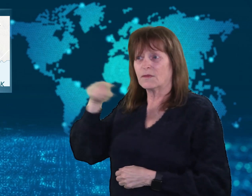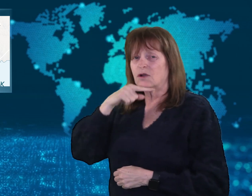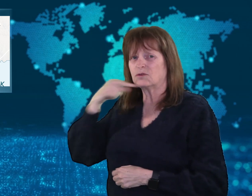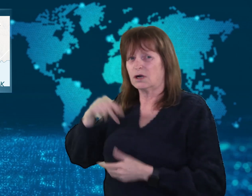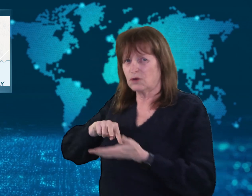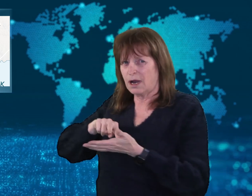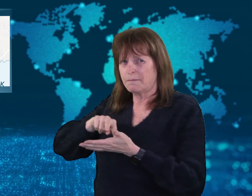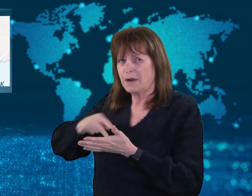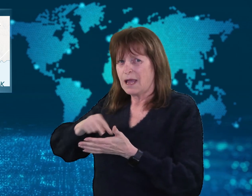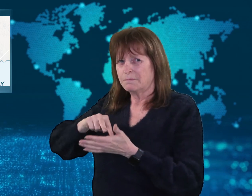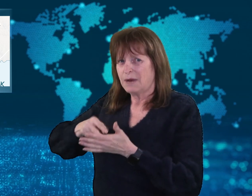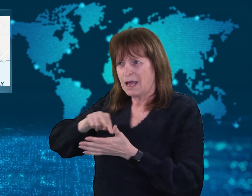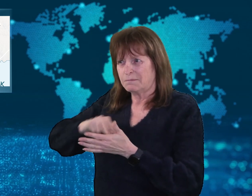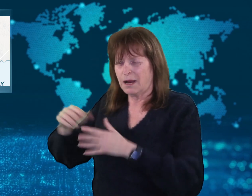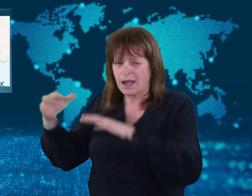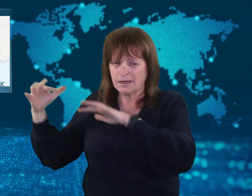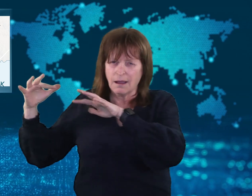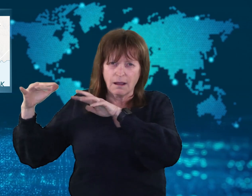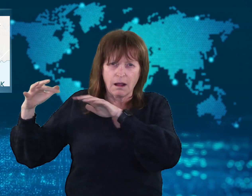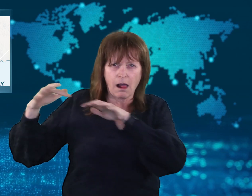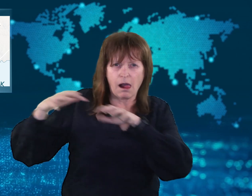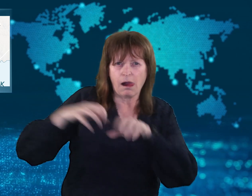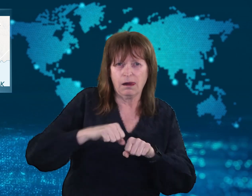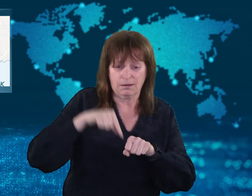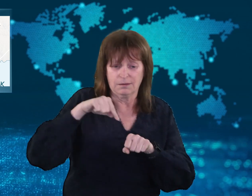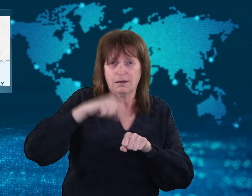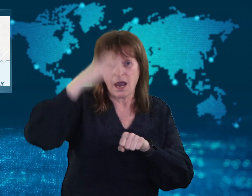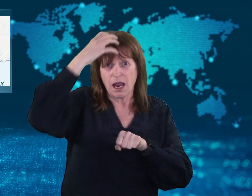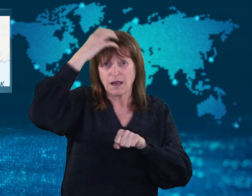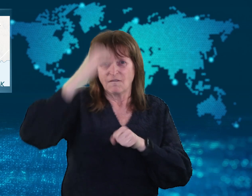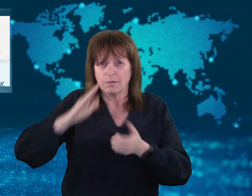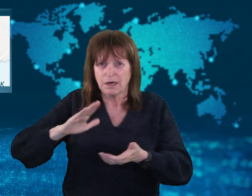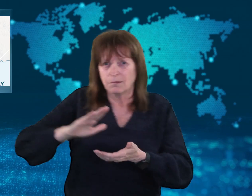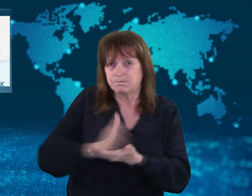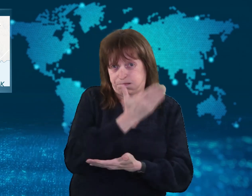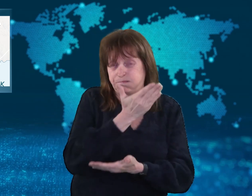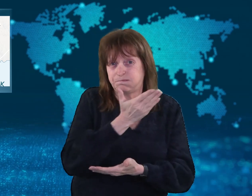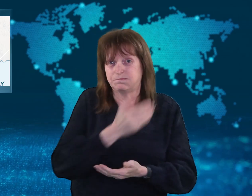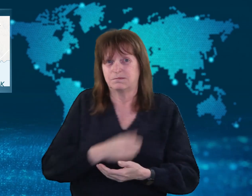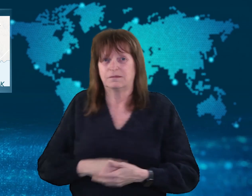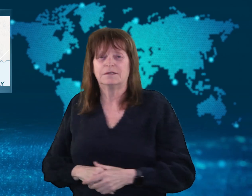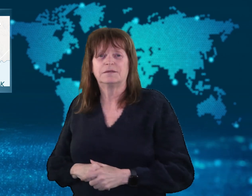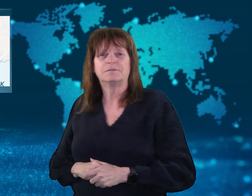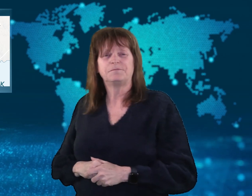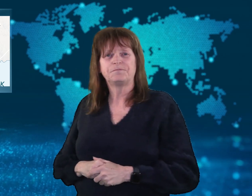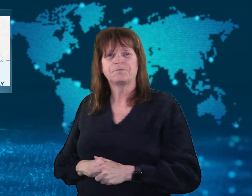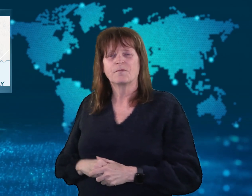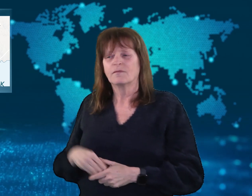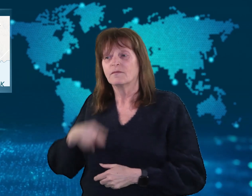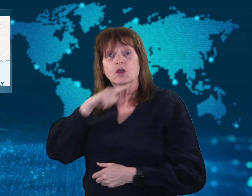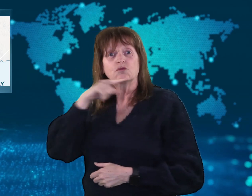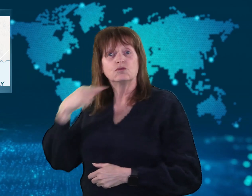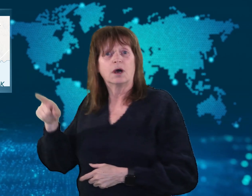They believe Russia is trying to topple the country's government.